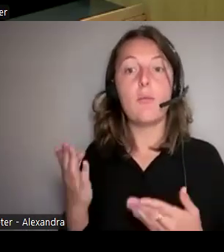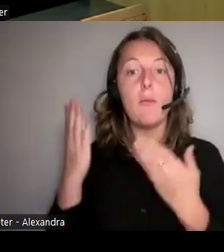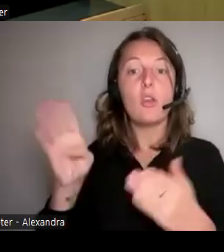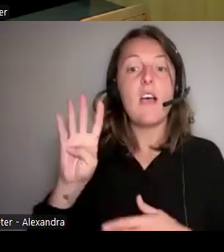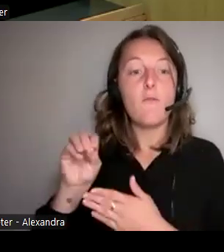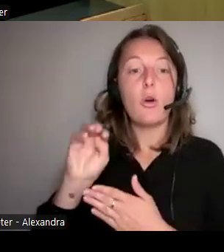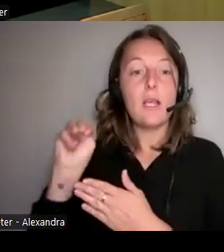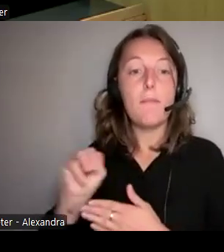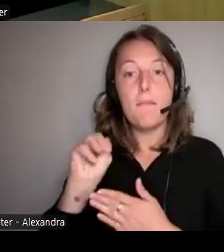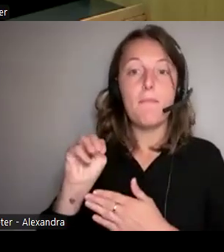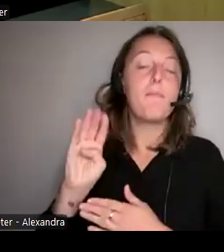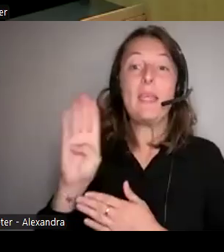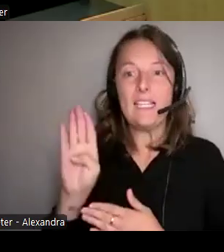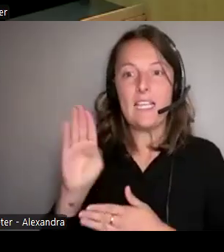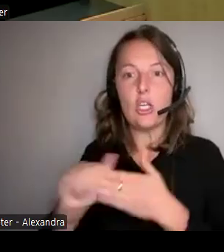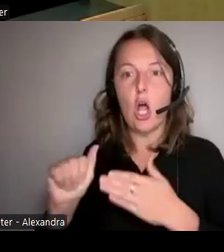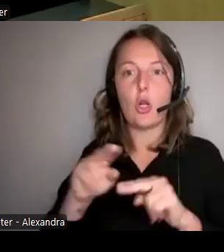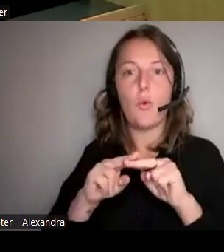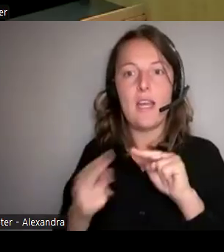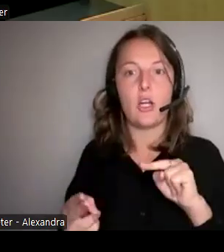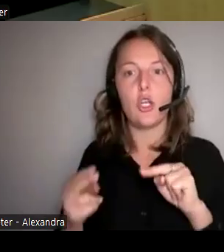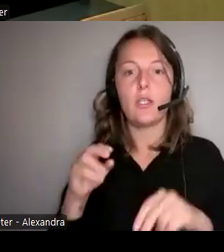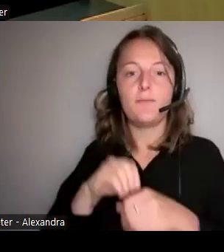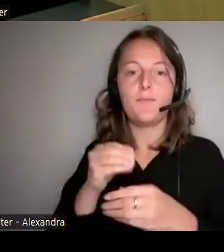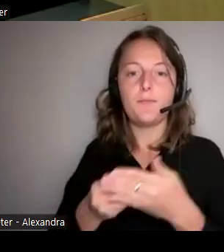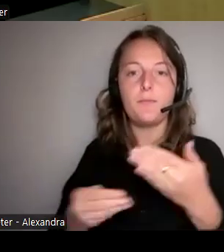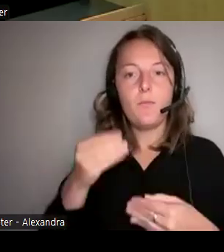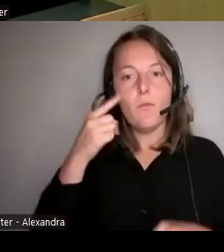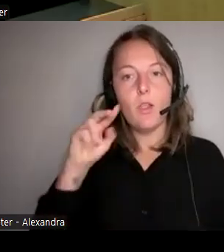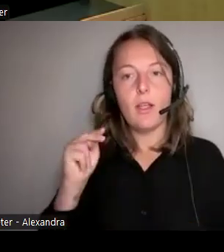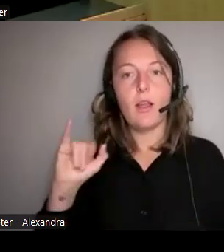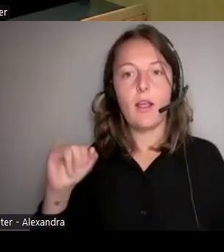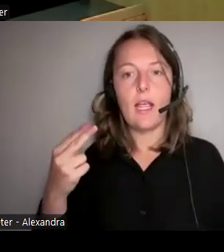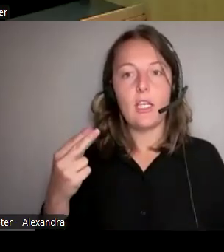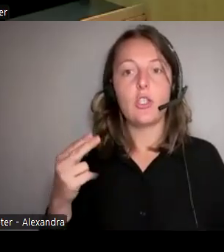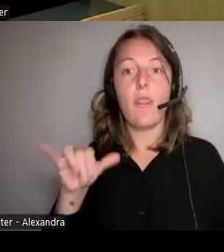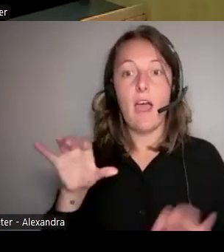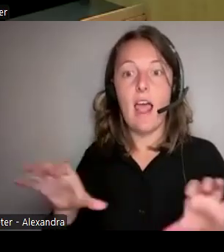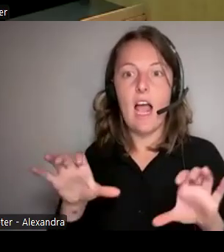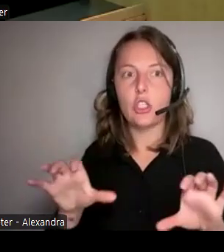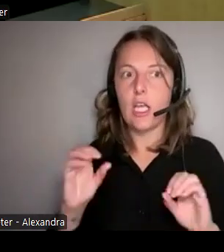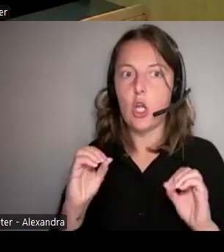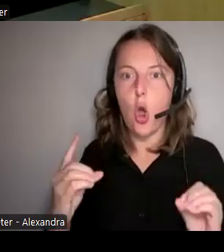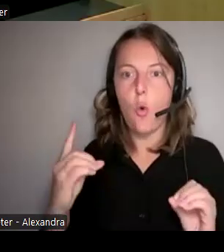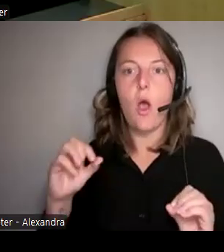$40 billion reduction uh in the budget to NIH, an action that no one or very few people in Congress